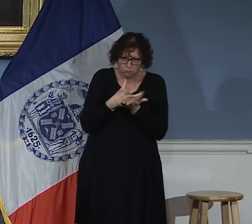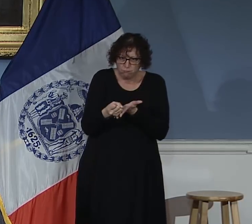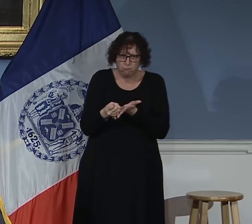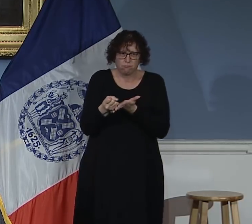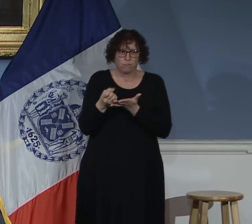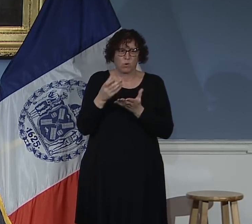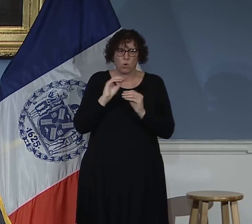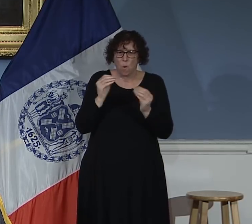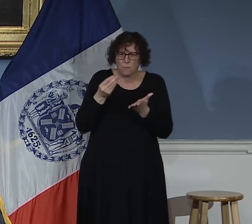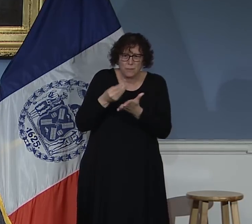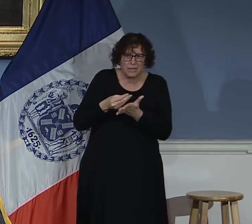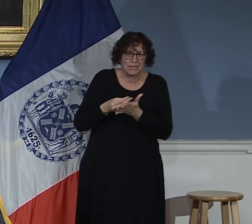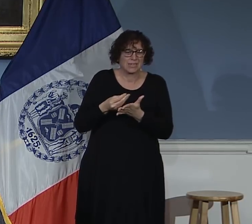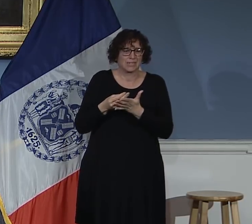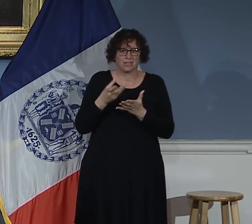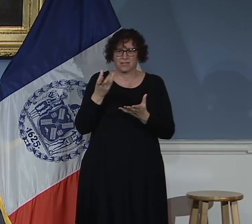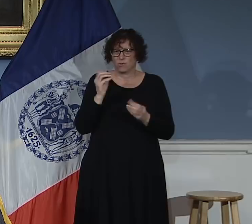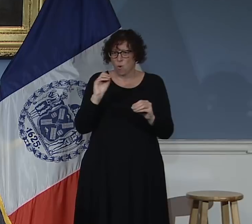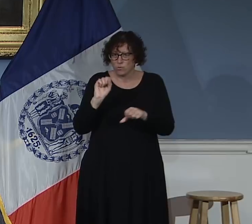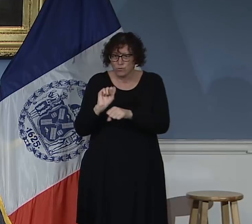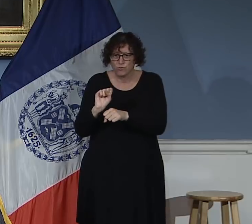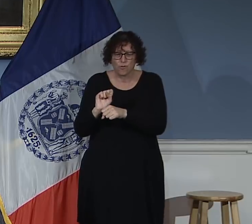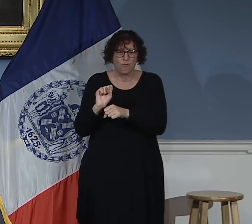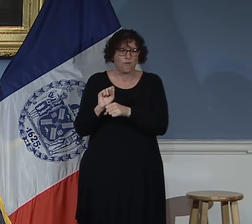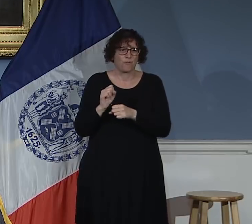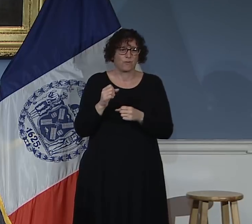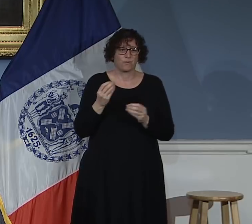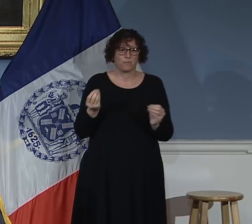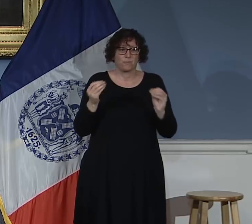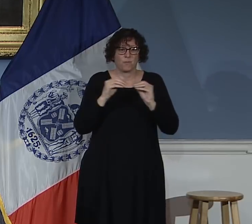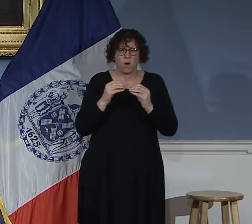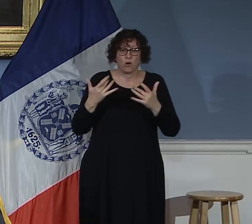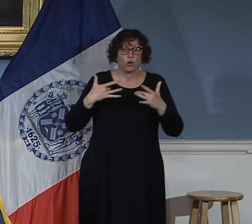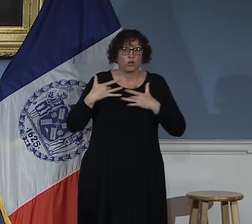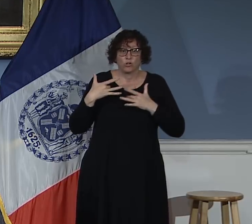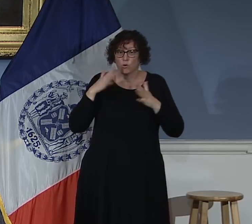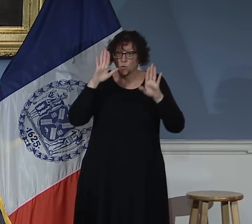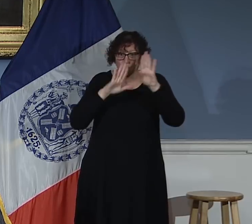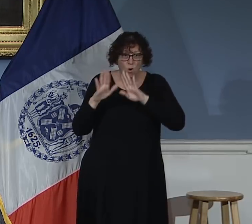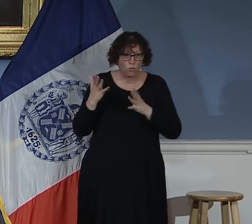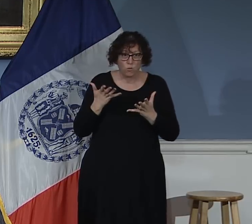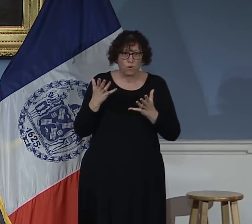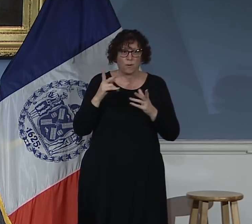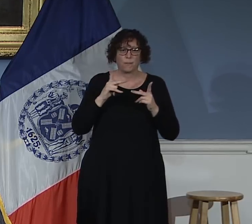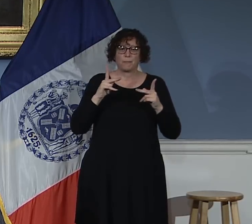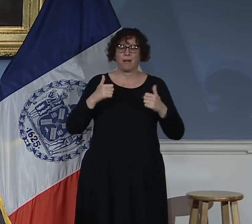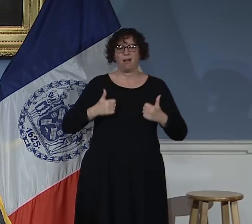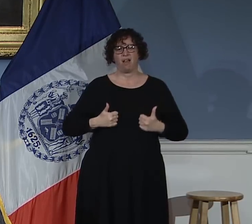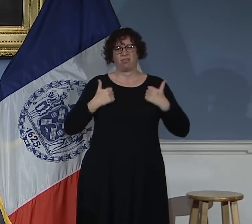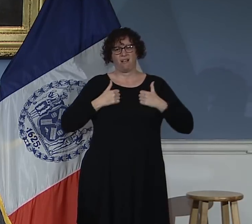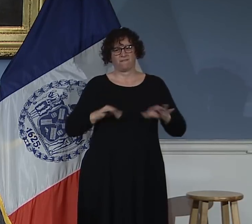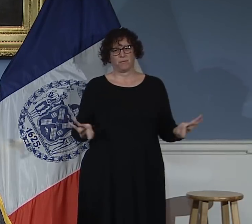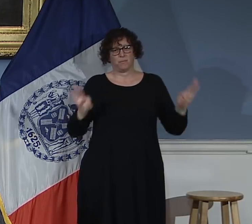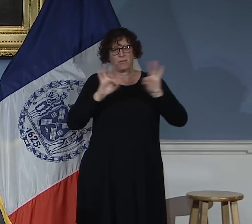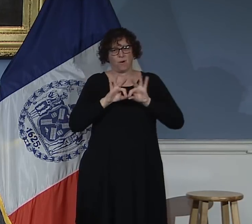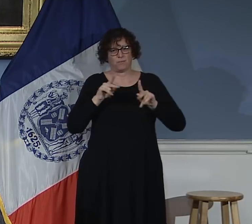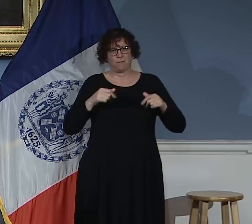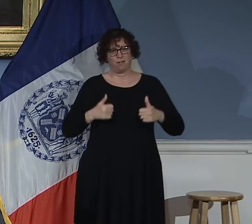FOR FAMILIES RUNNING OUT OF MONEY, DON'T HVEA A LIVELIHOOD. I'M MORE WORRIED ABOUT THE LIVES THAT ARE ON THE LINE RIGHT NOW